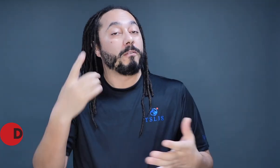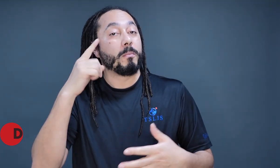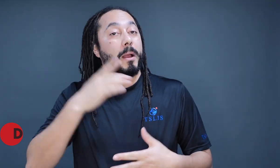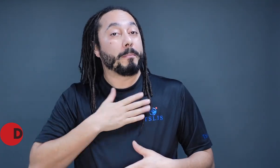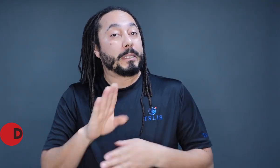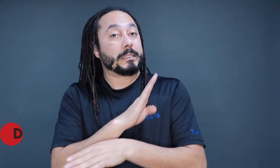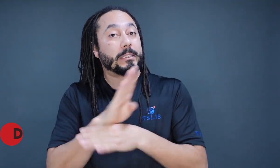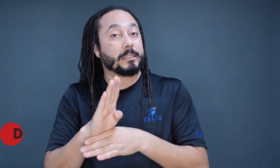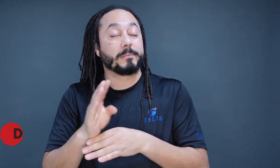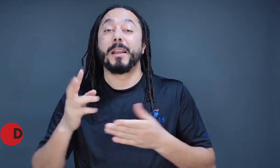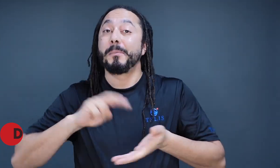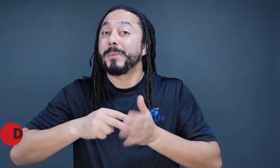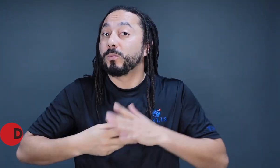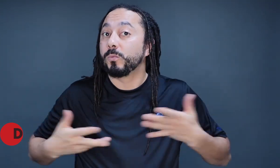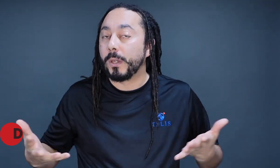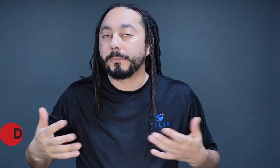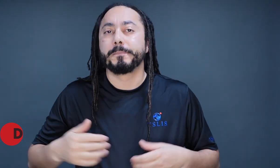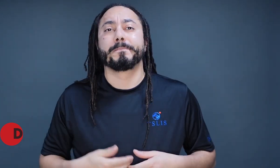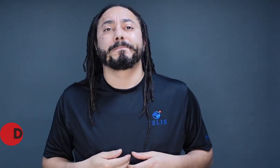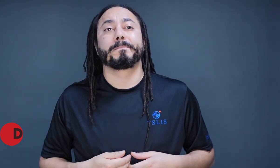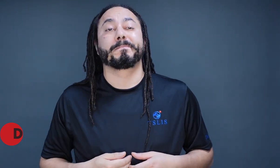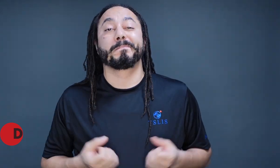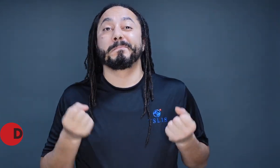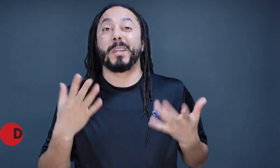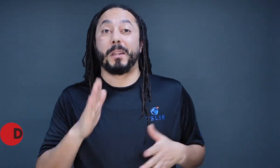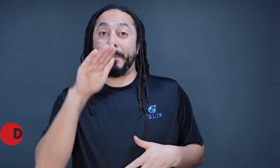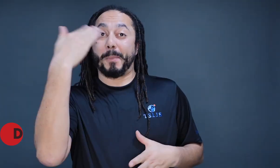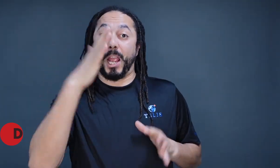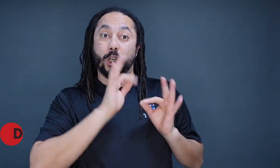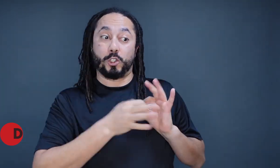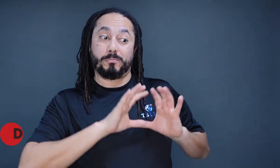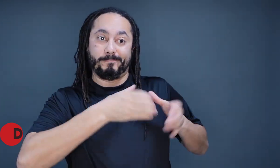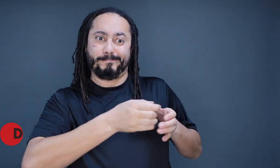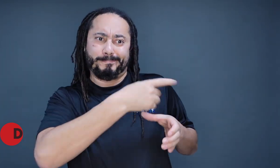in the field. Requests for specifically Black interpreters have grown.